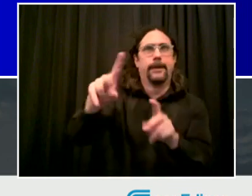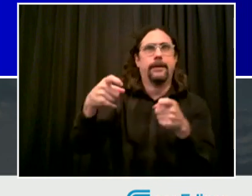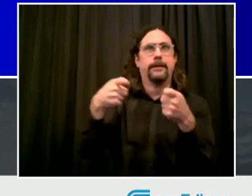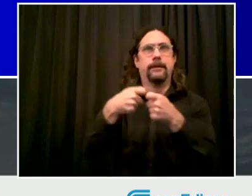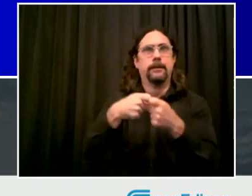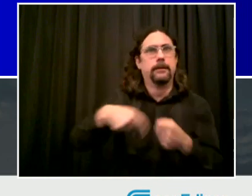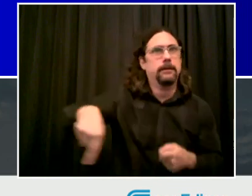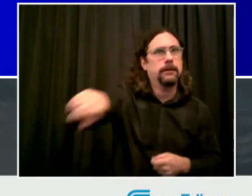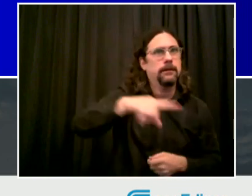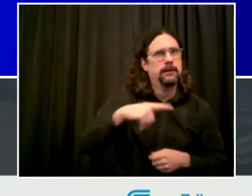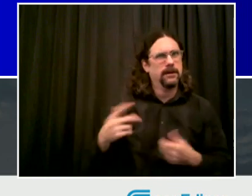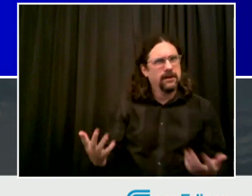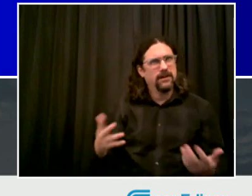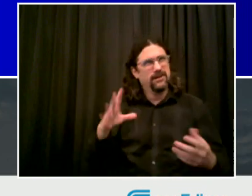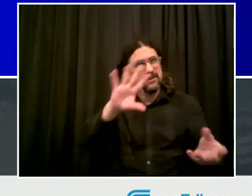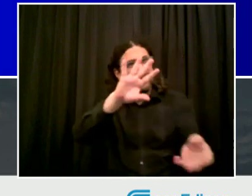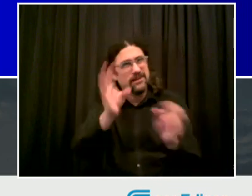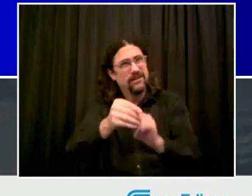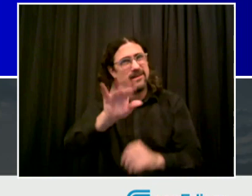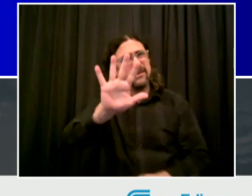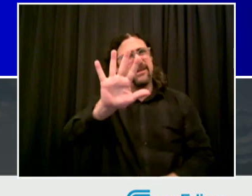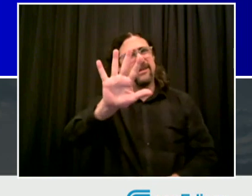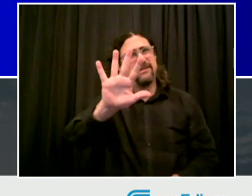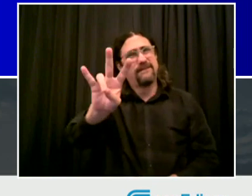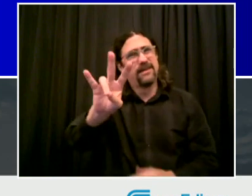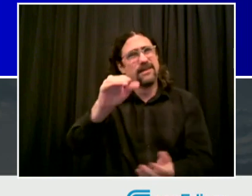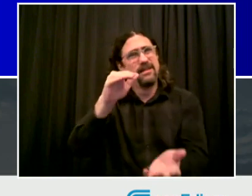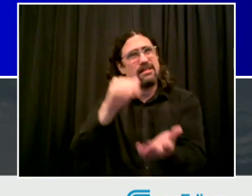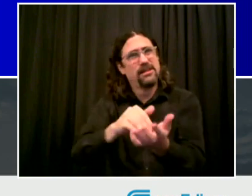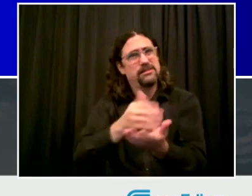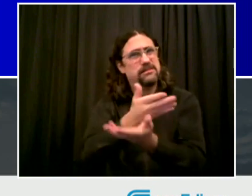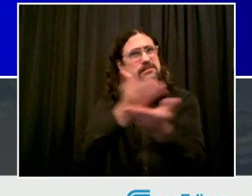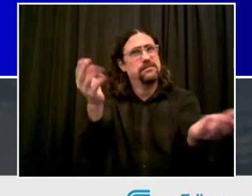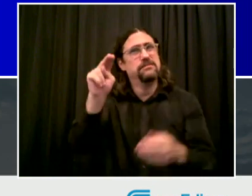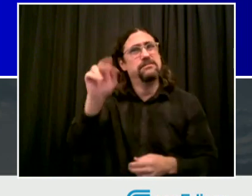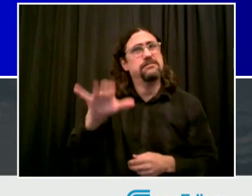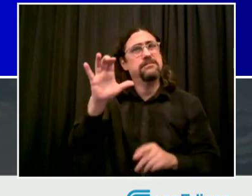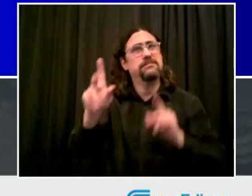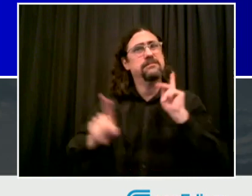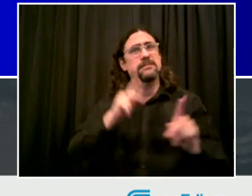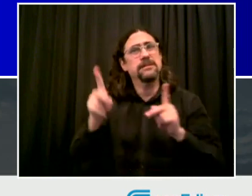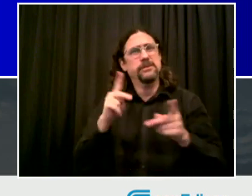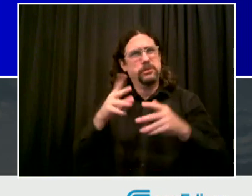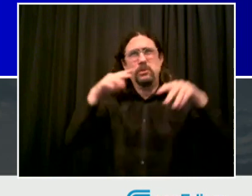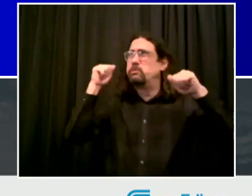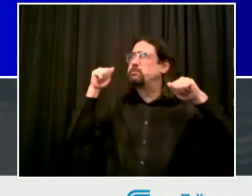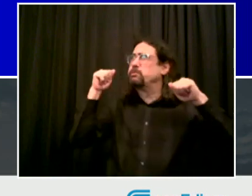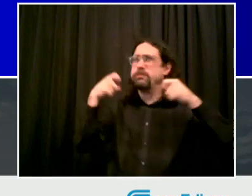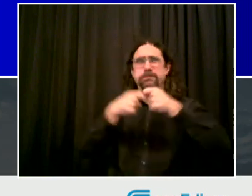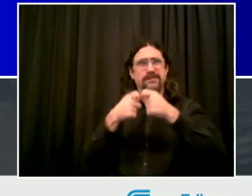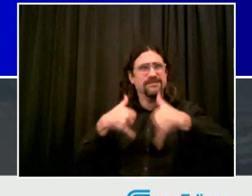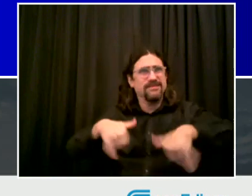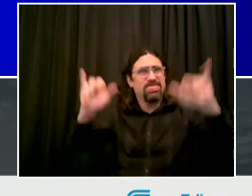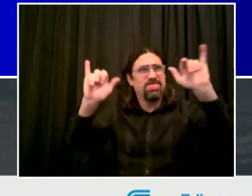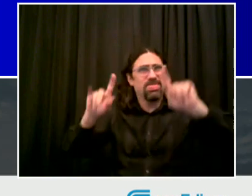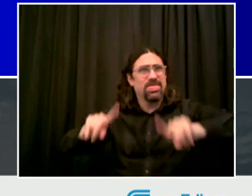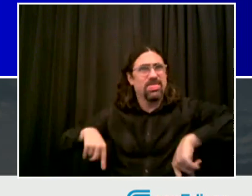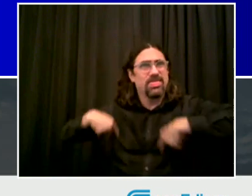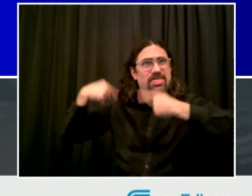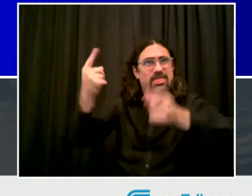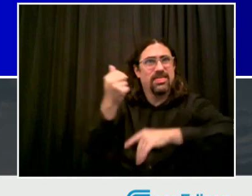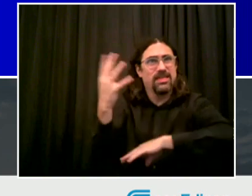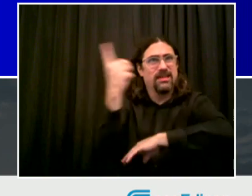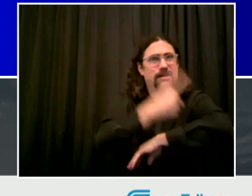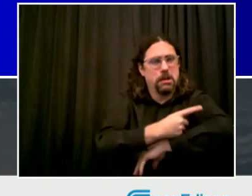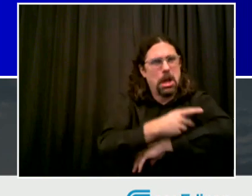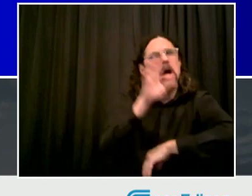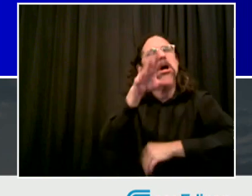BACK ON FOR THE